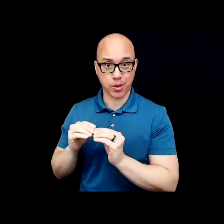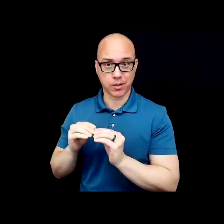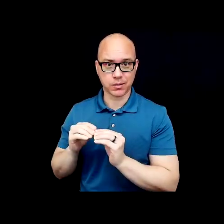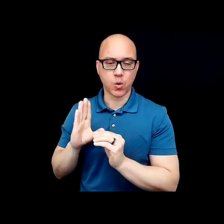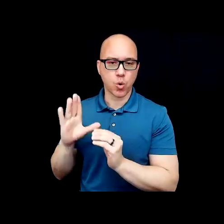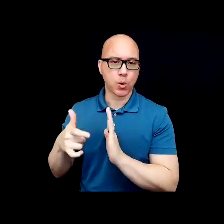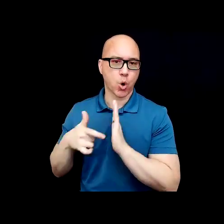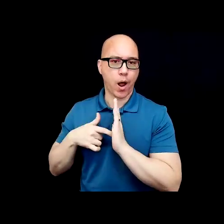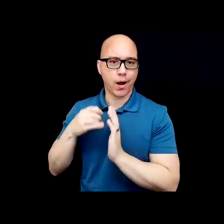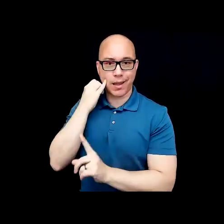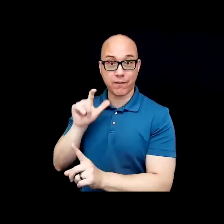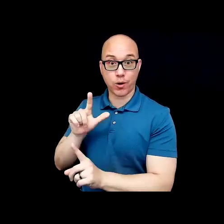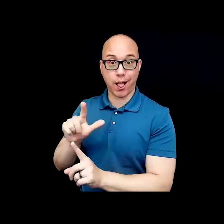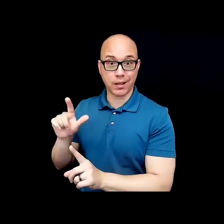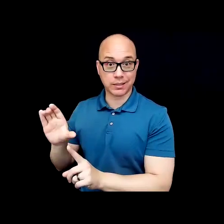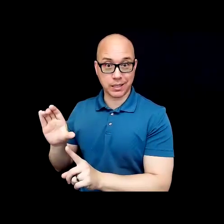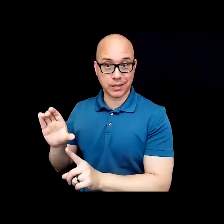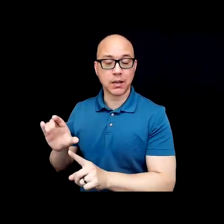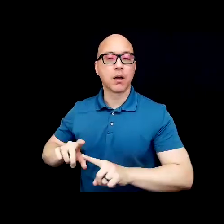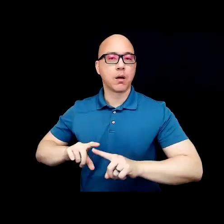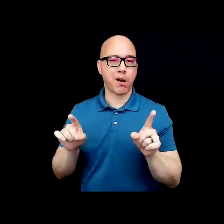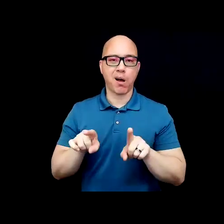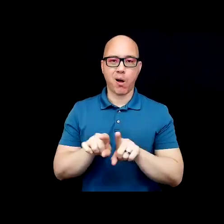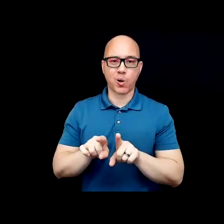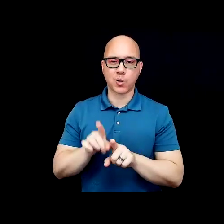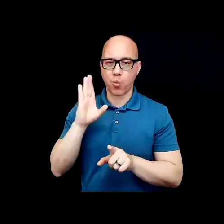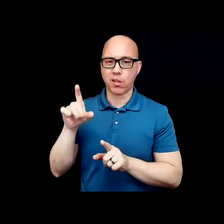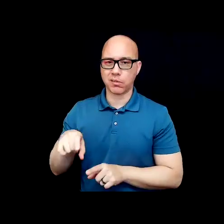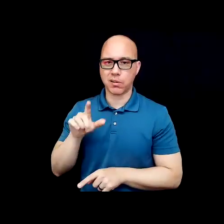if you are an LLC, but you will need that if you open a business bank account, or if you